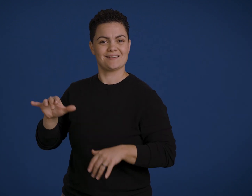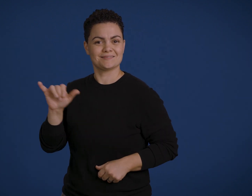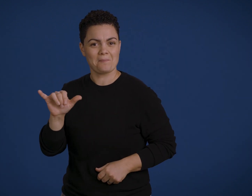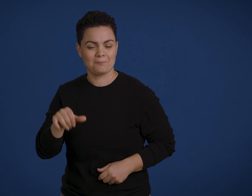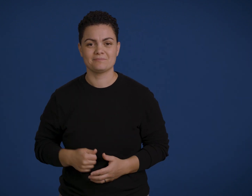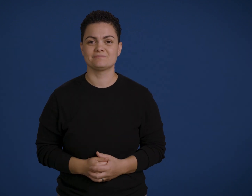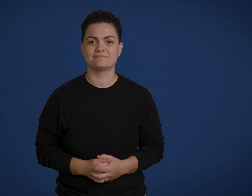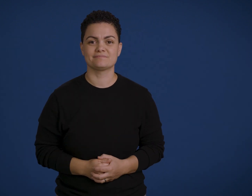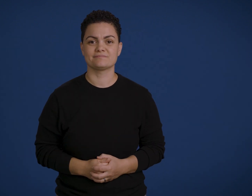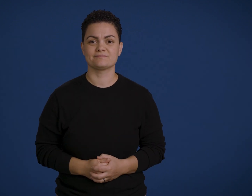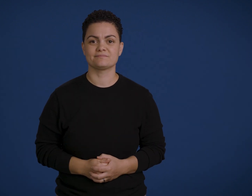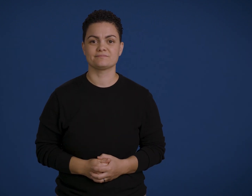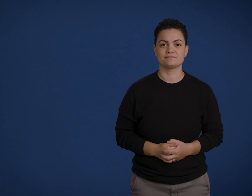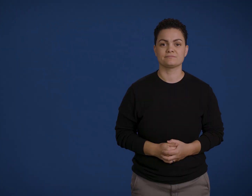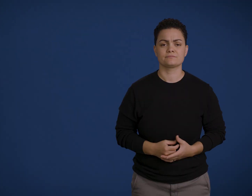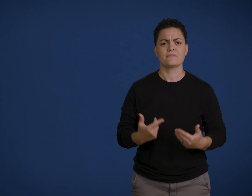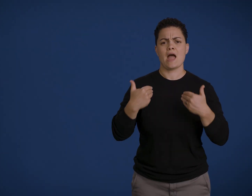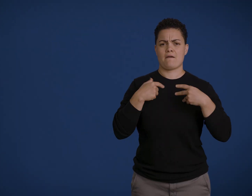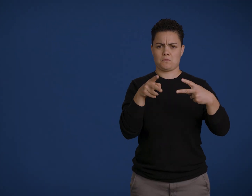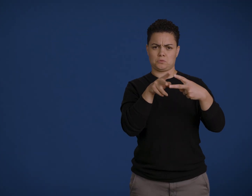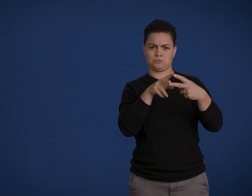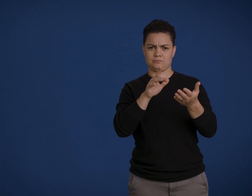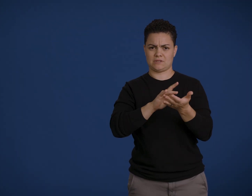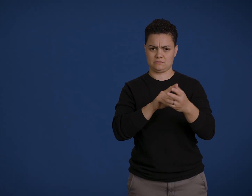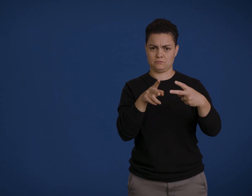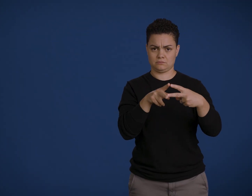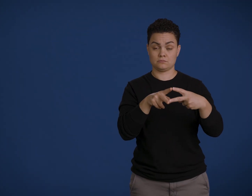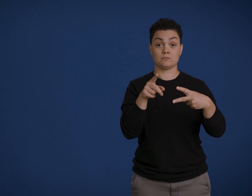There are two types of anti-hypertensive medications.